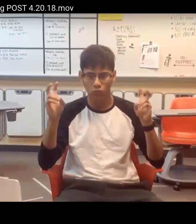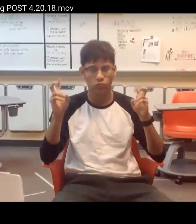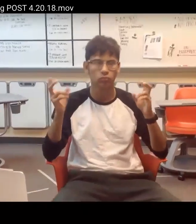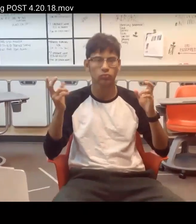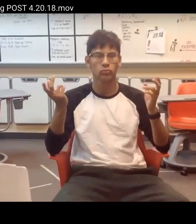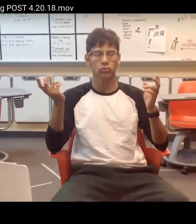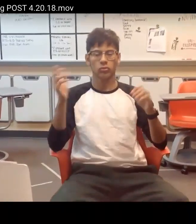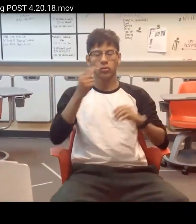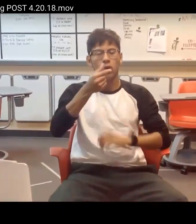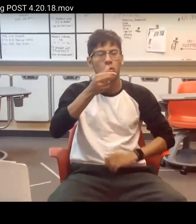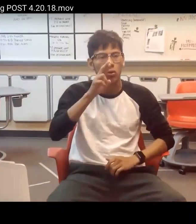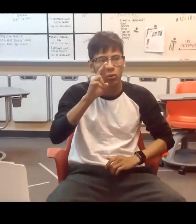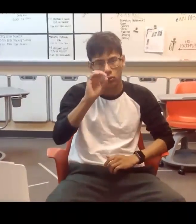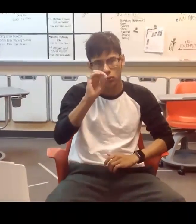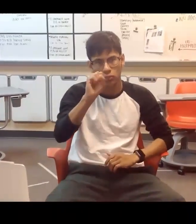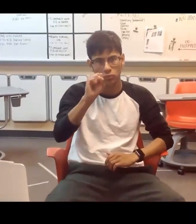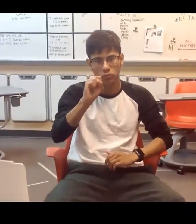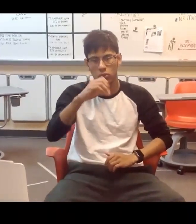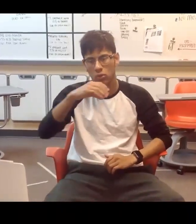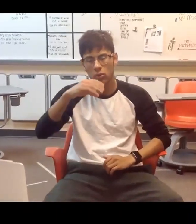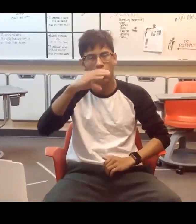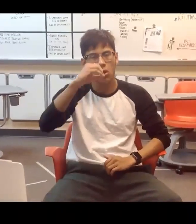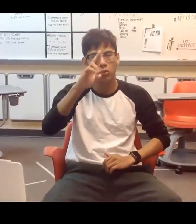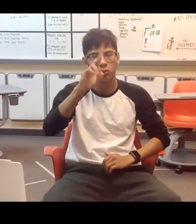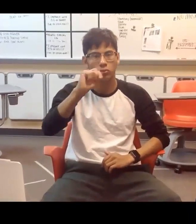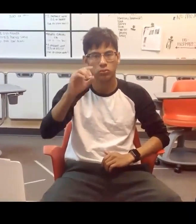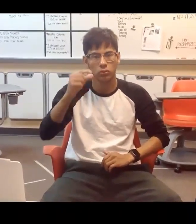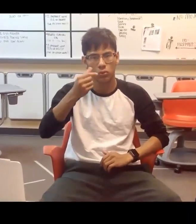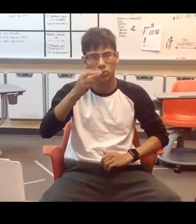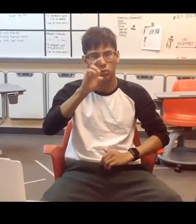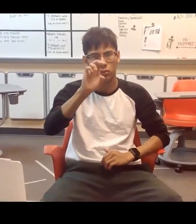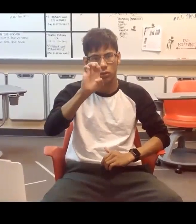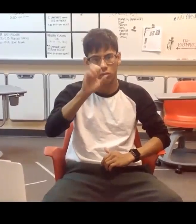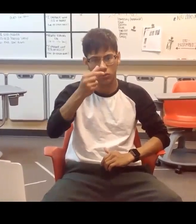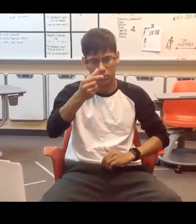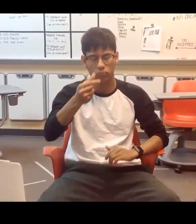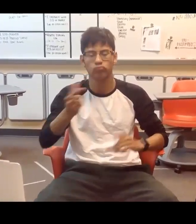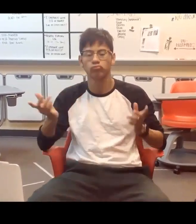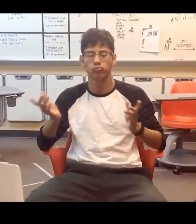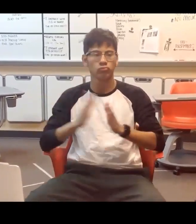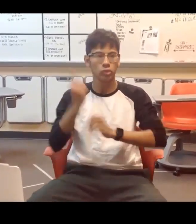The title is... Gross out Greg.